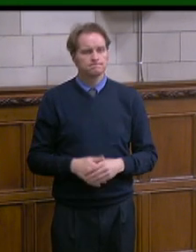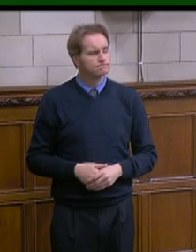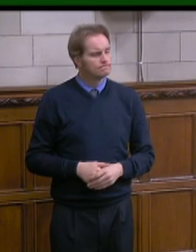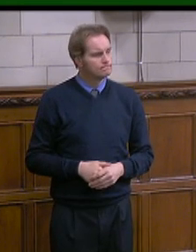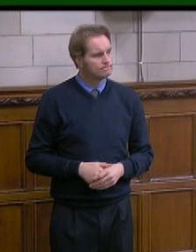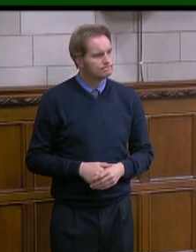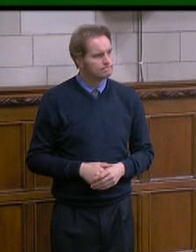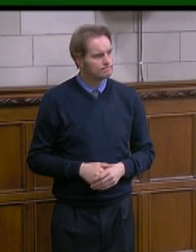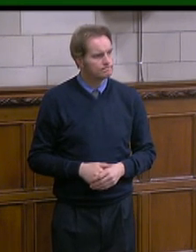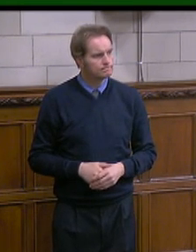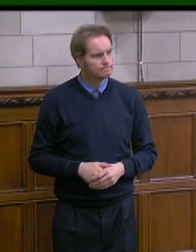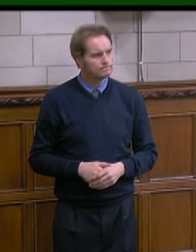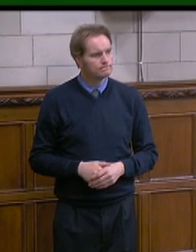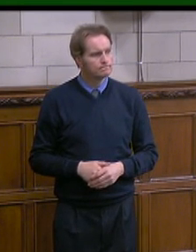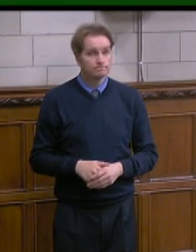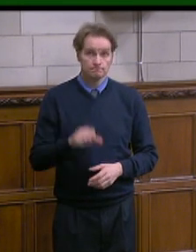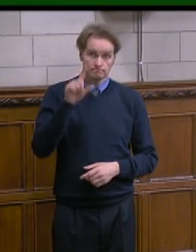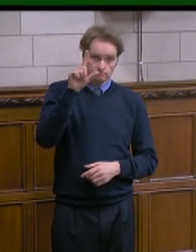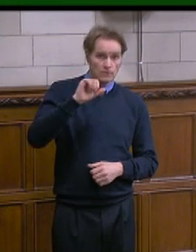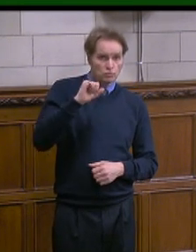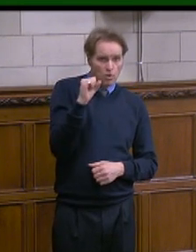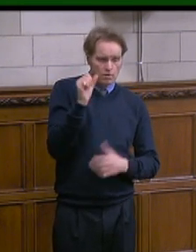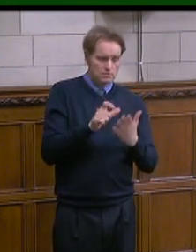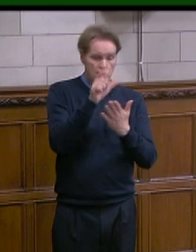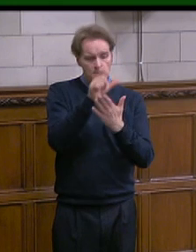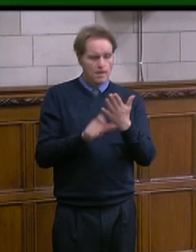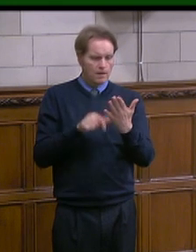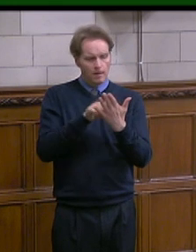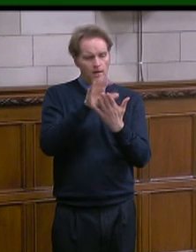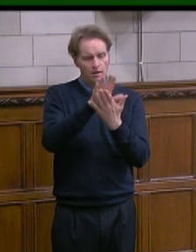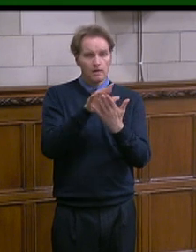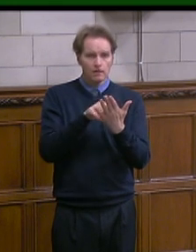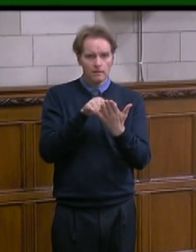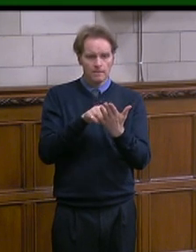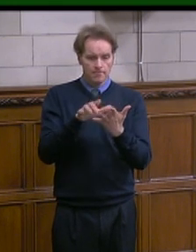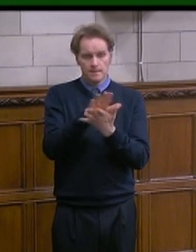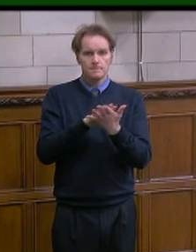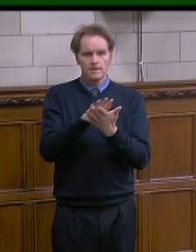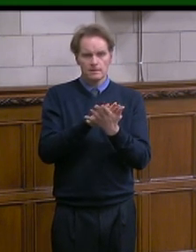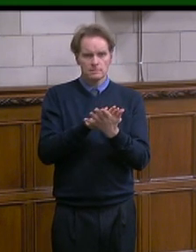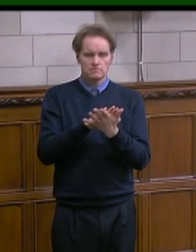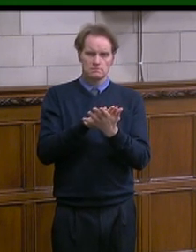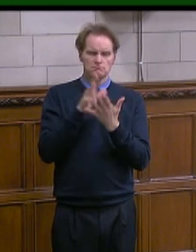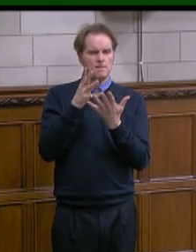The Bill also paved the way in Scotland for the national plan for British Sign Language—the